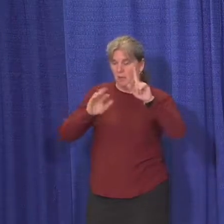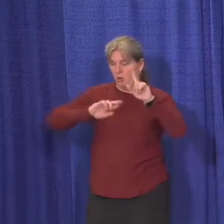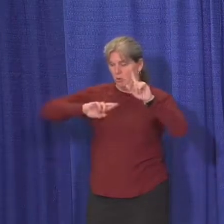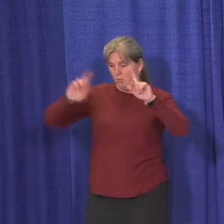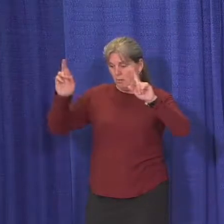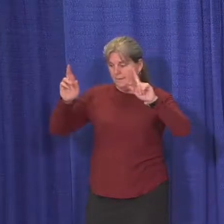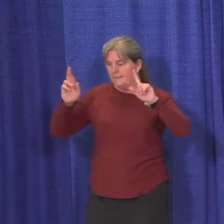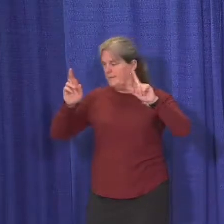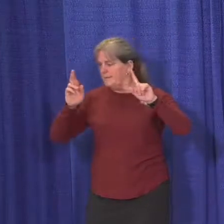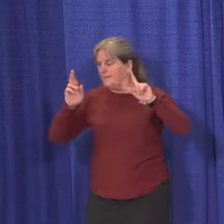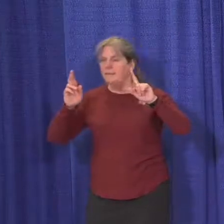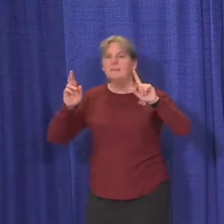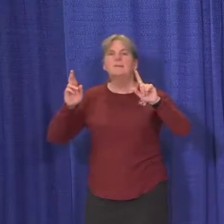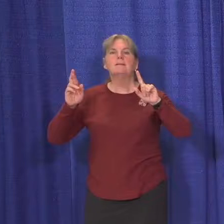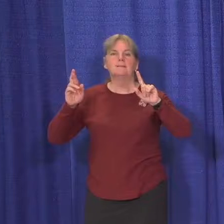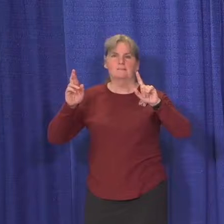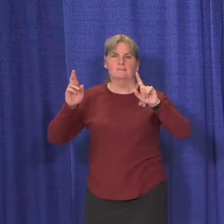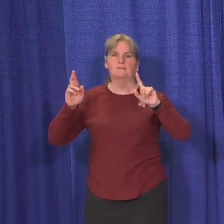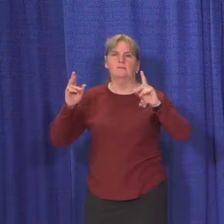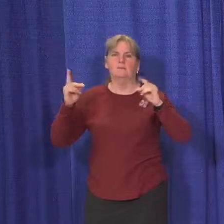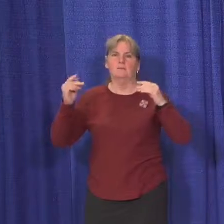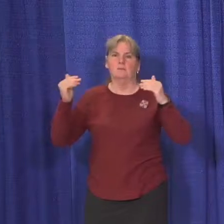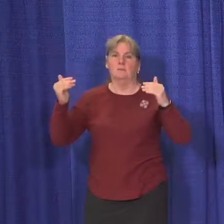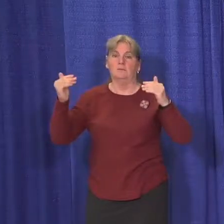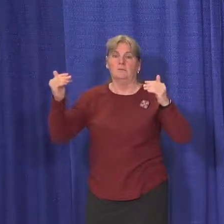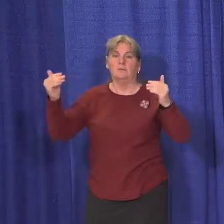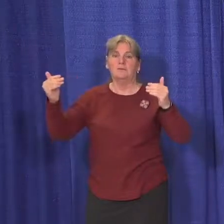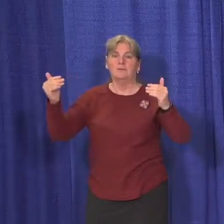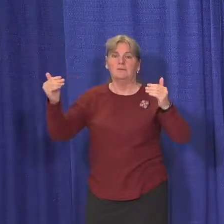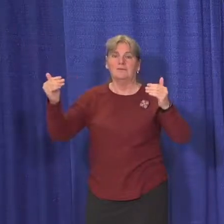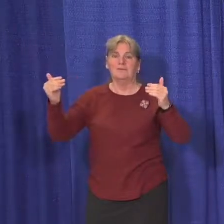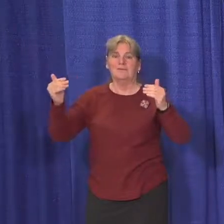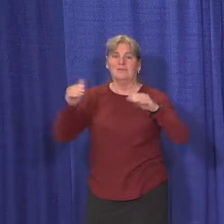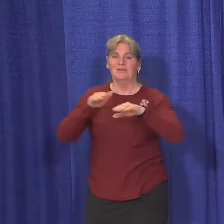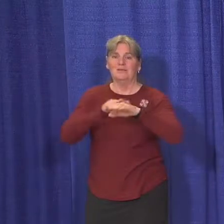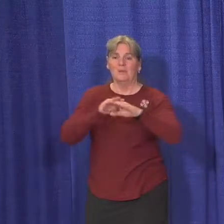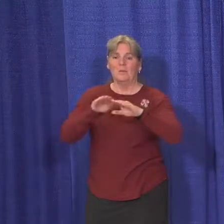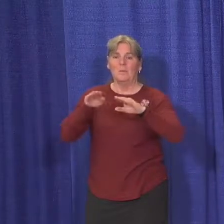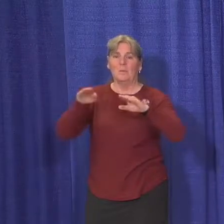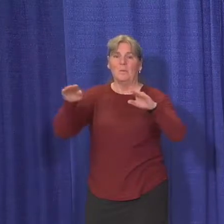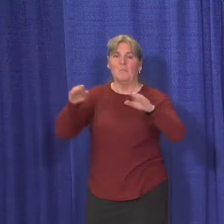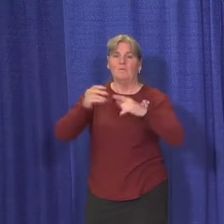travel opens up and will be well-positioned to move along